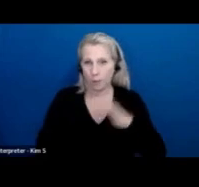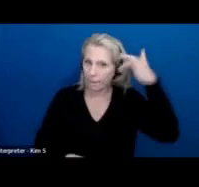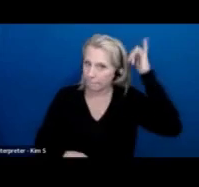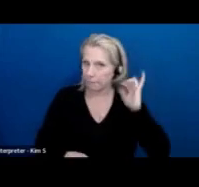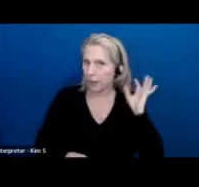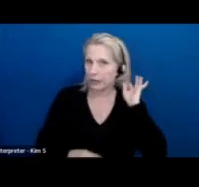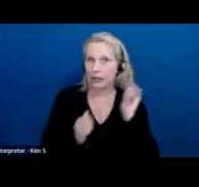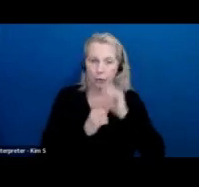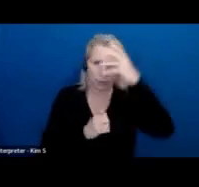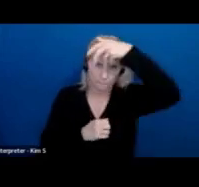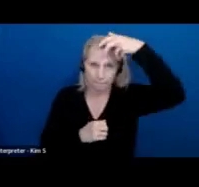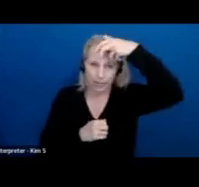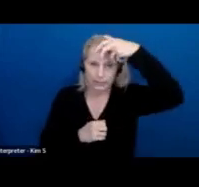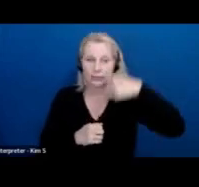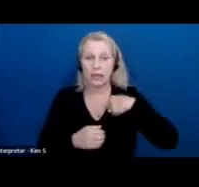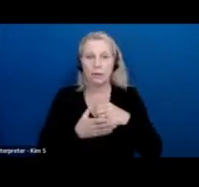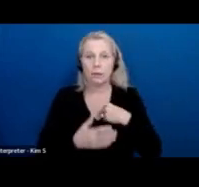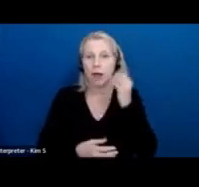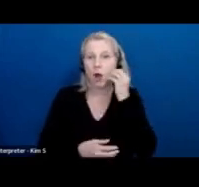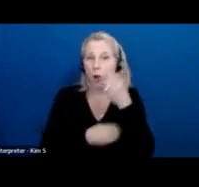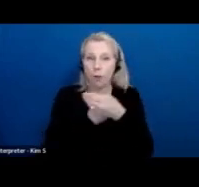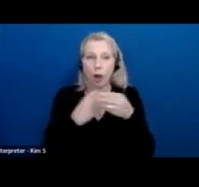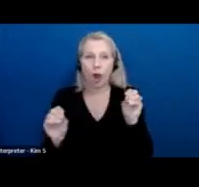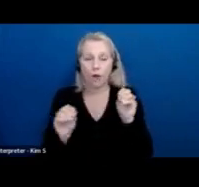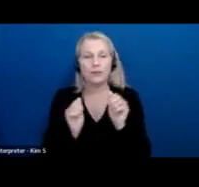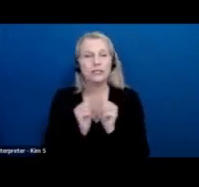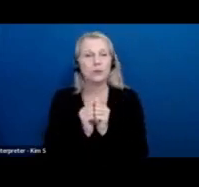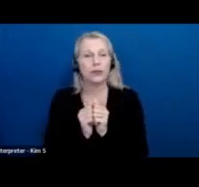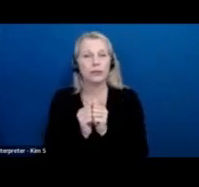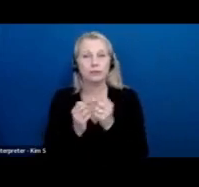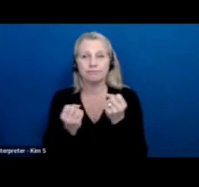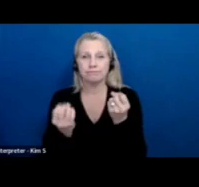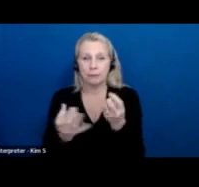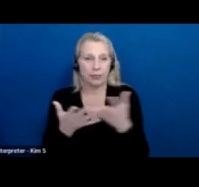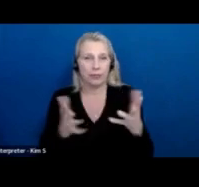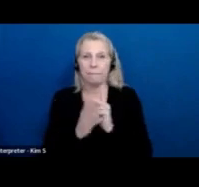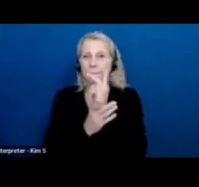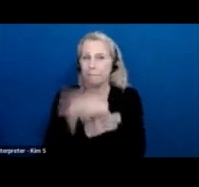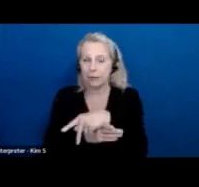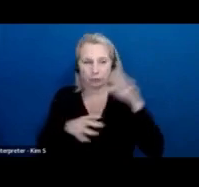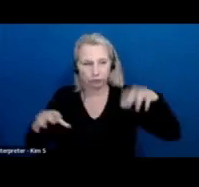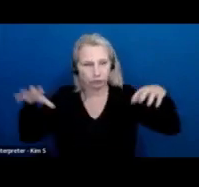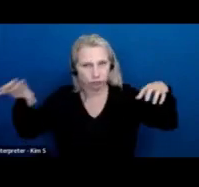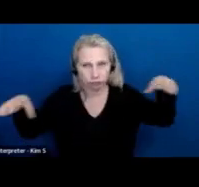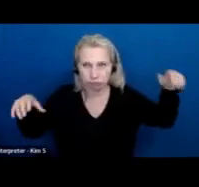bangs, and I'm in my home office with a number of different plants behind me. I'm wearing a